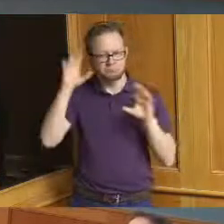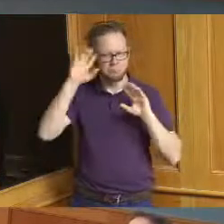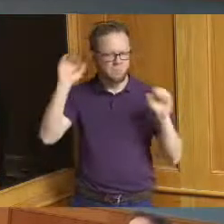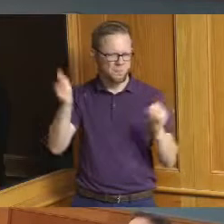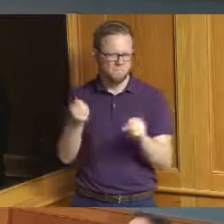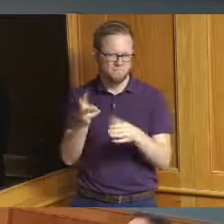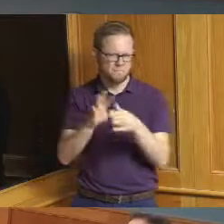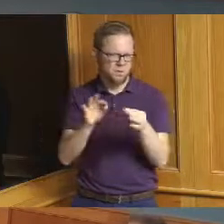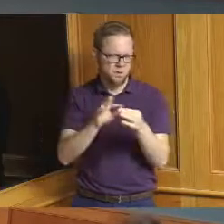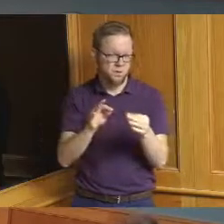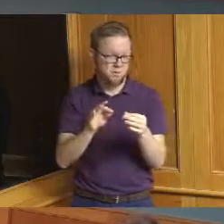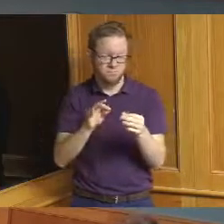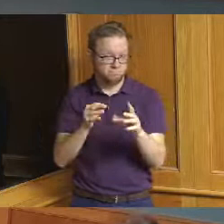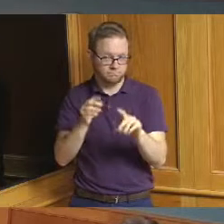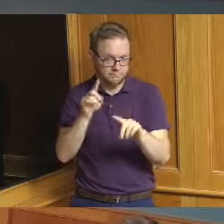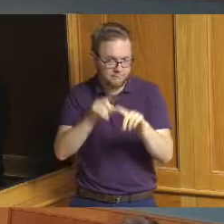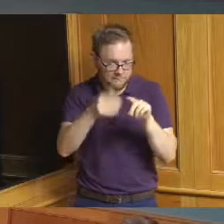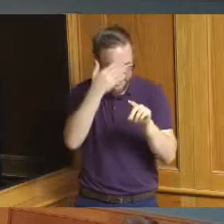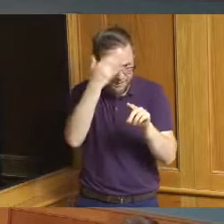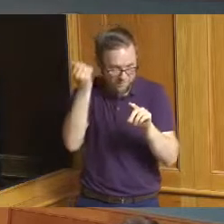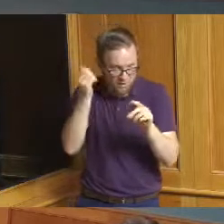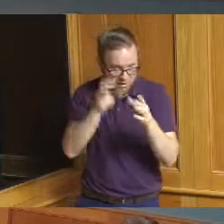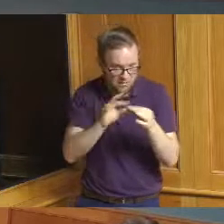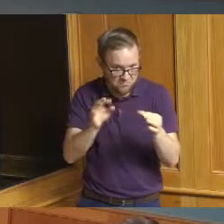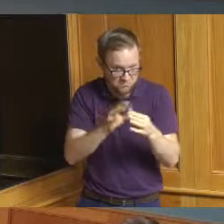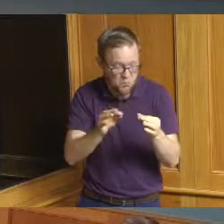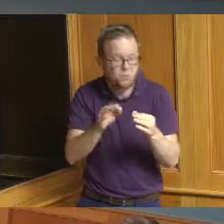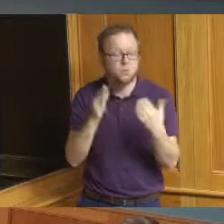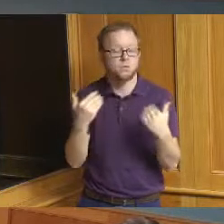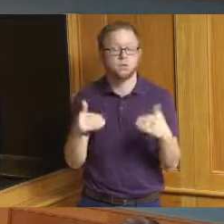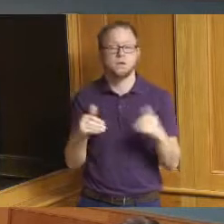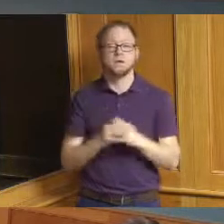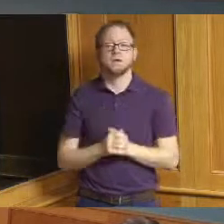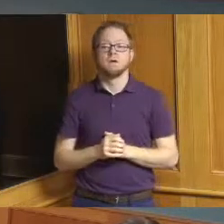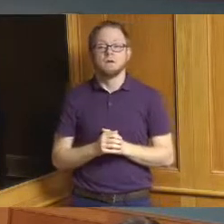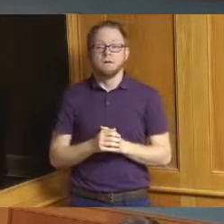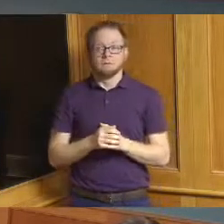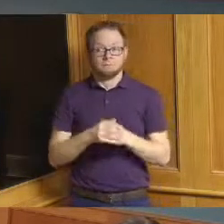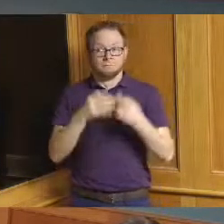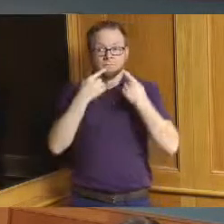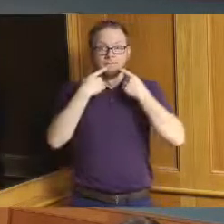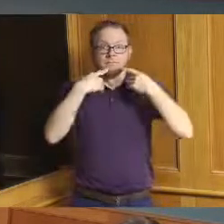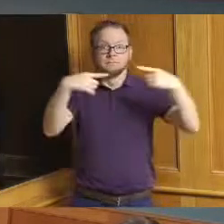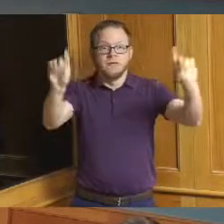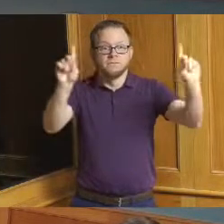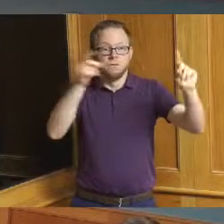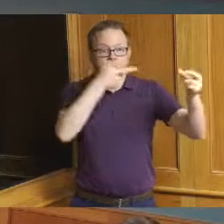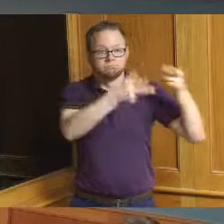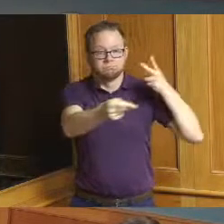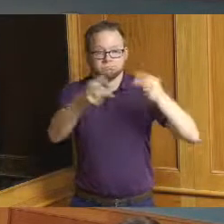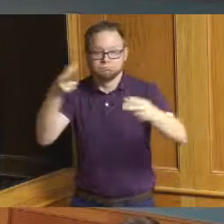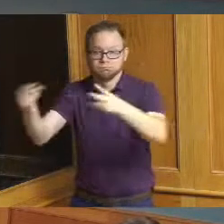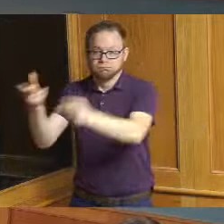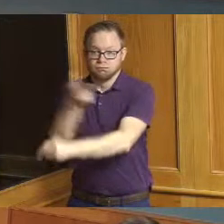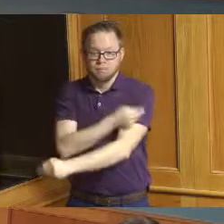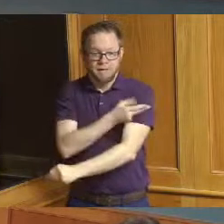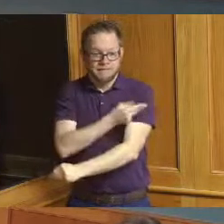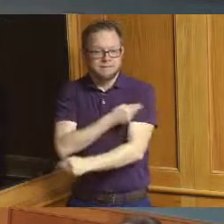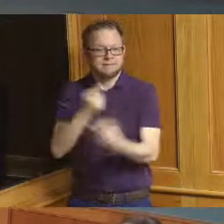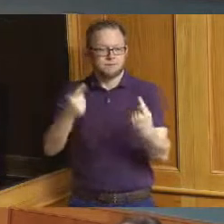be remiss if i did not talk about the success of our vaccination on December the 16th as we talked